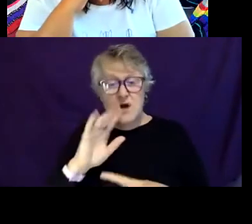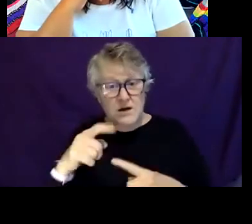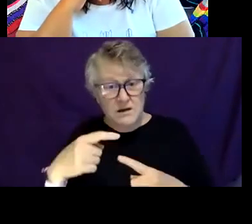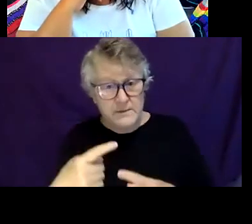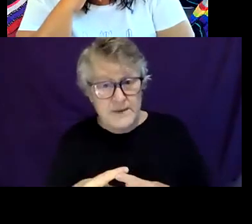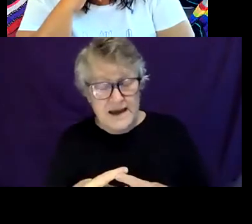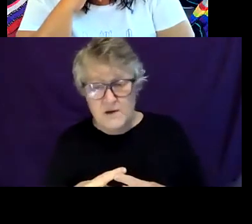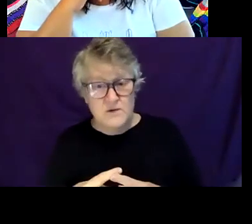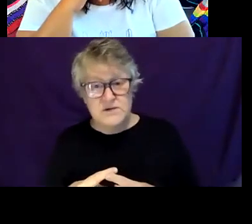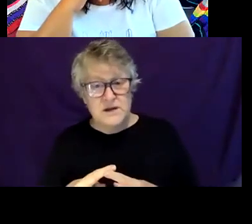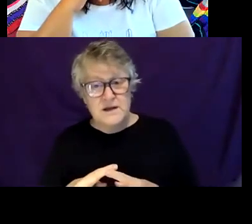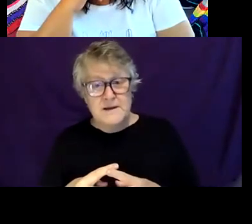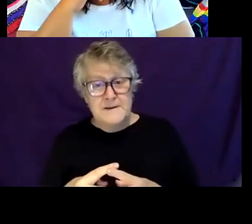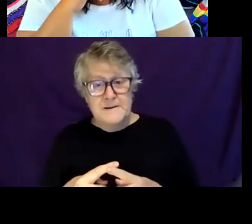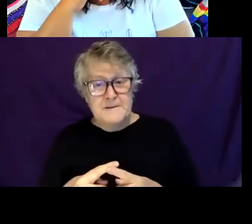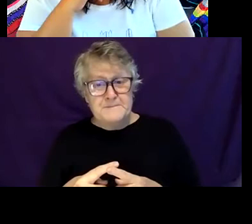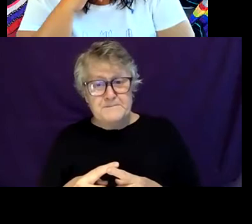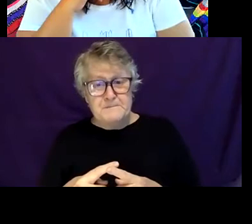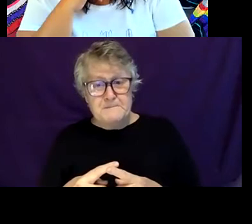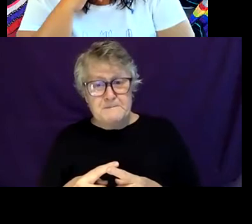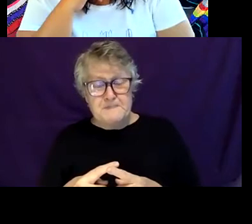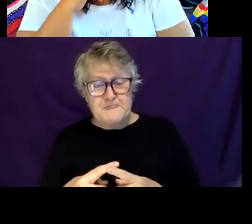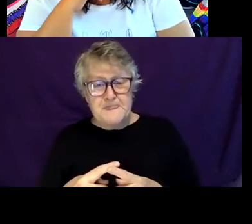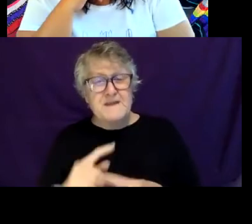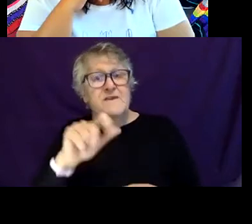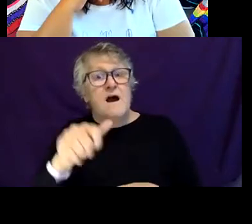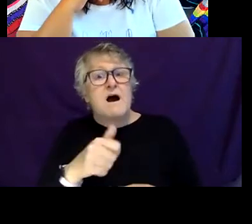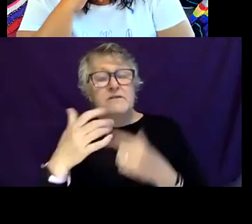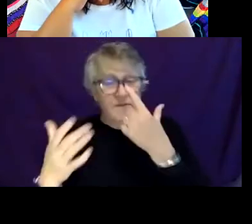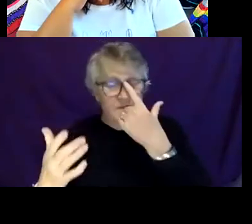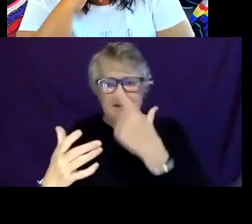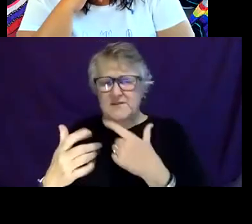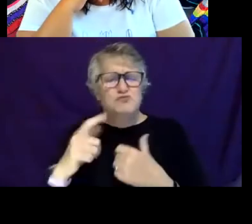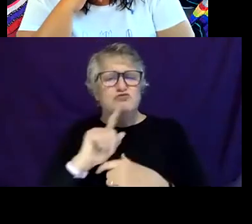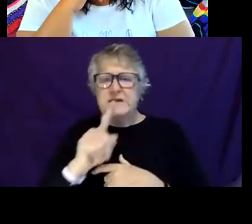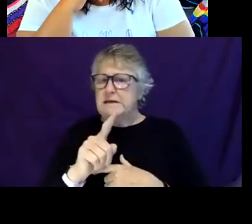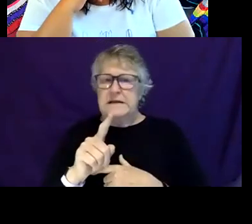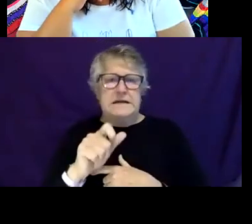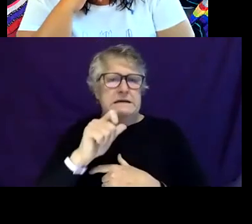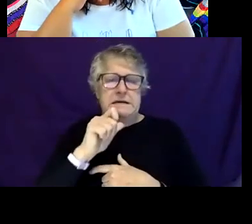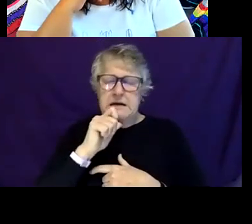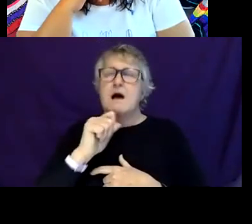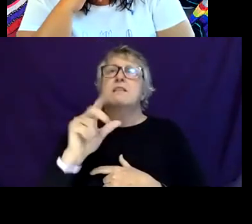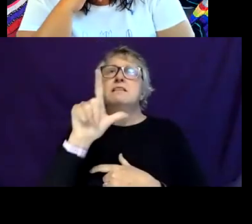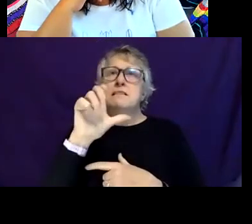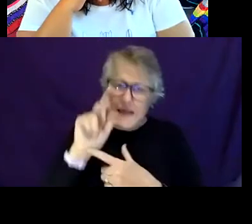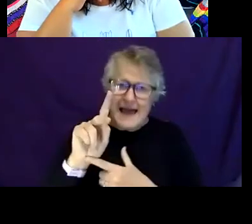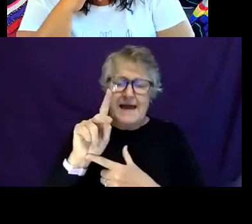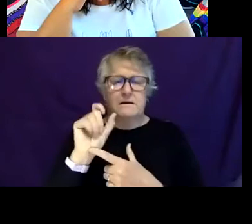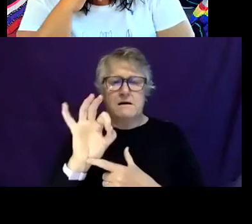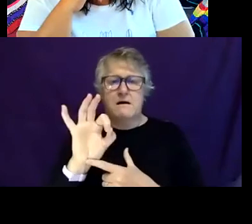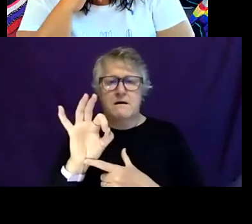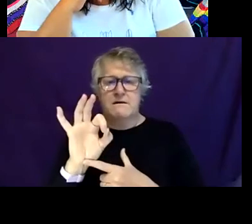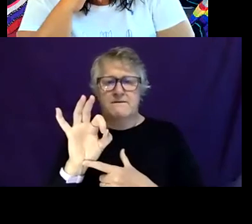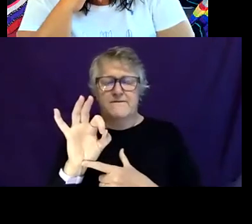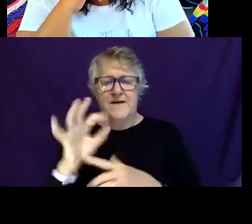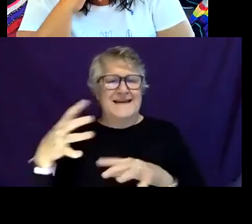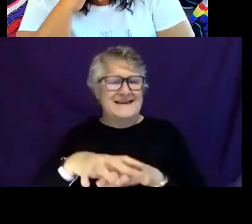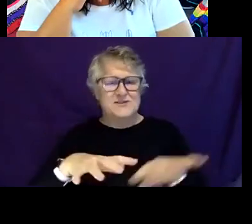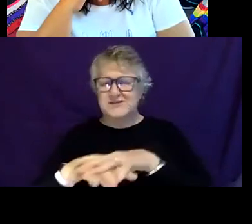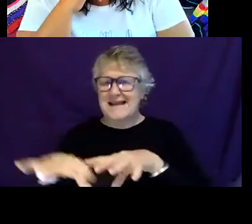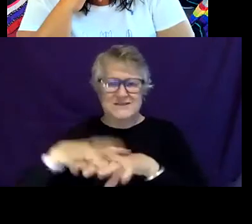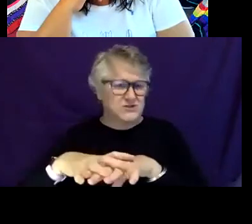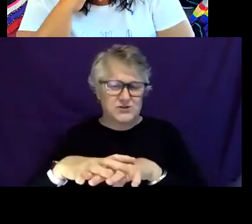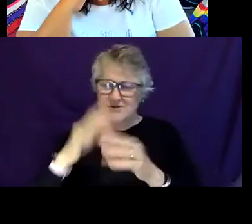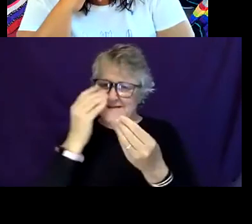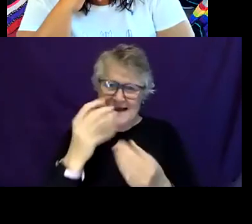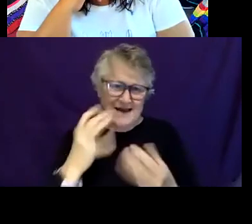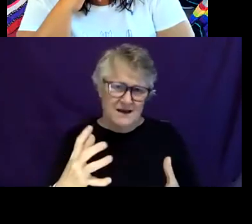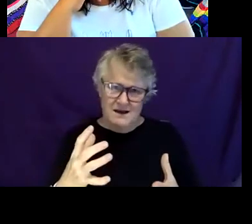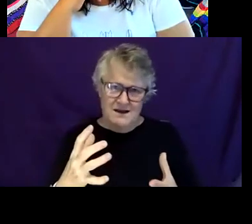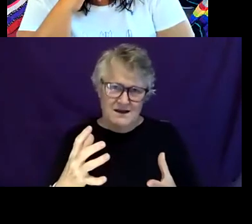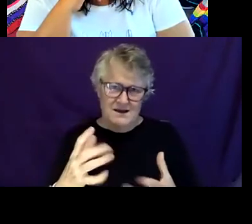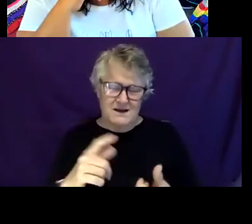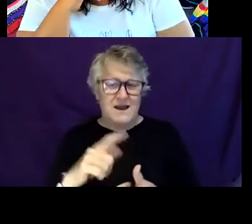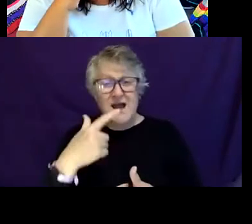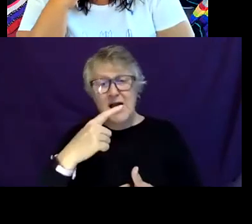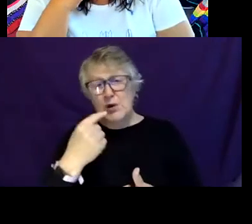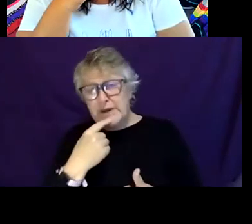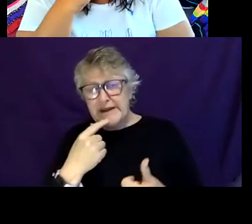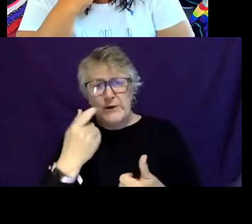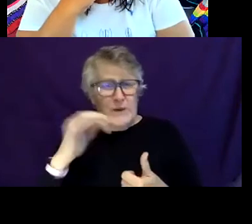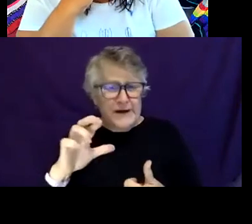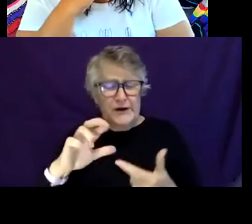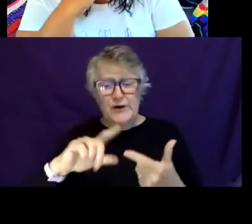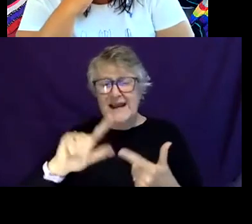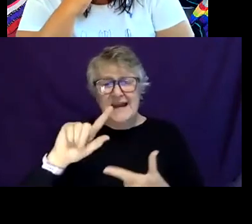The other thing I can constantly think of is, there's a real lack of intersection of data like Dr TerMeer was highlighting, right? So like, you know, data and queer and trans folks for example on queer and trans people of color in particular, like that